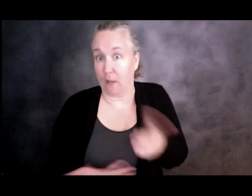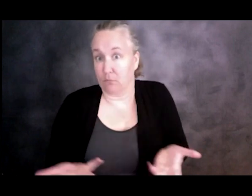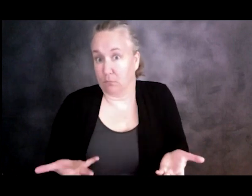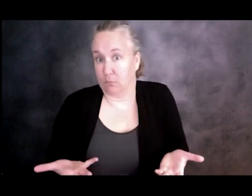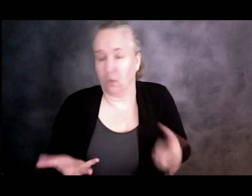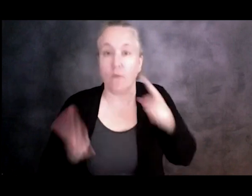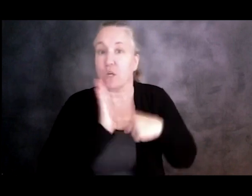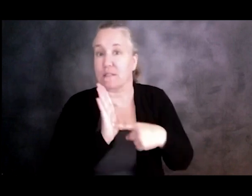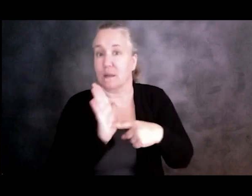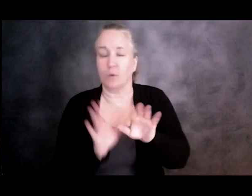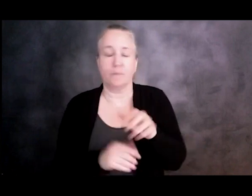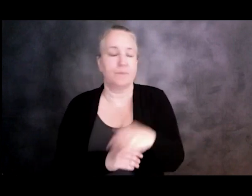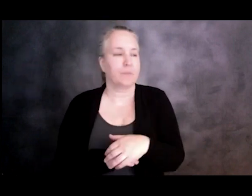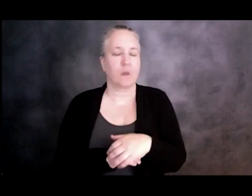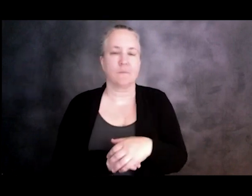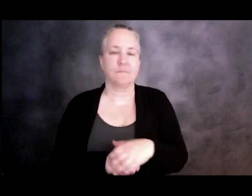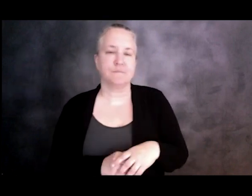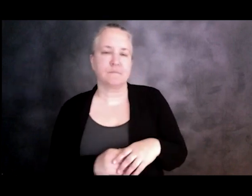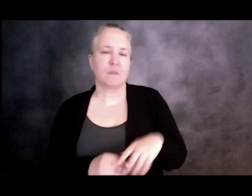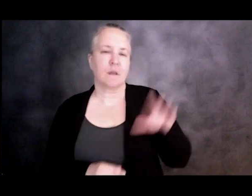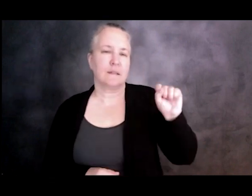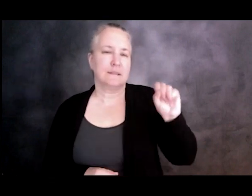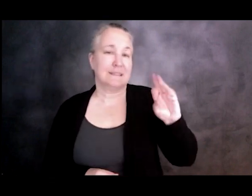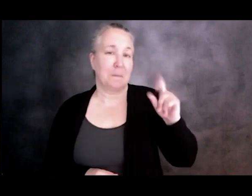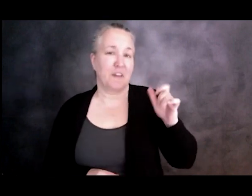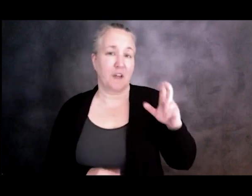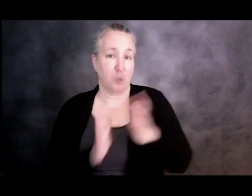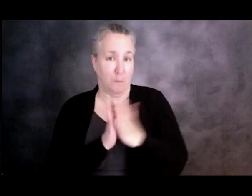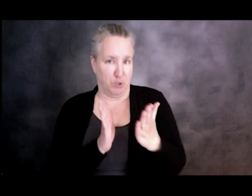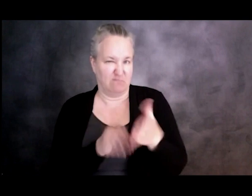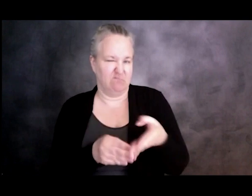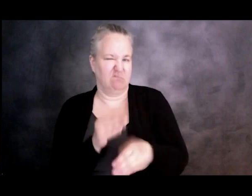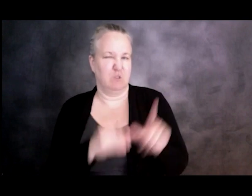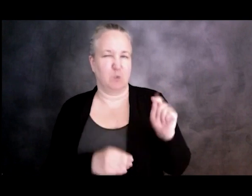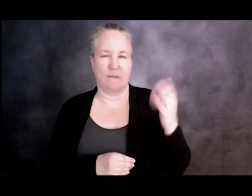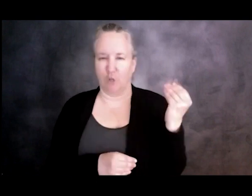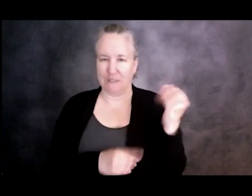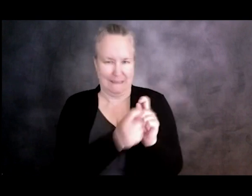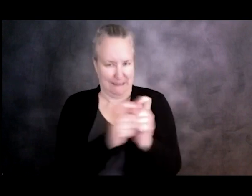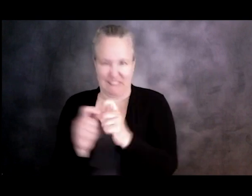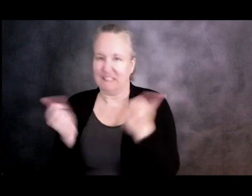So I'll give you an example. I finished The Sympathizer in 2014. All the edits were done by 2014.